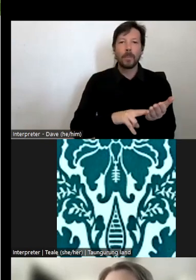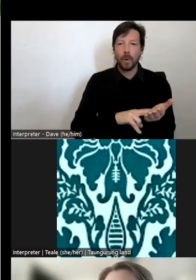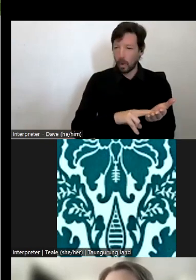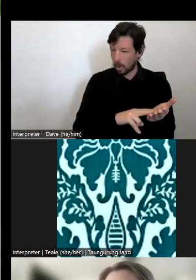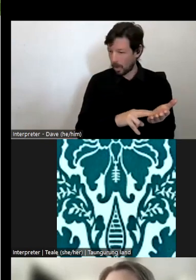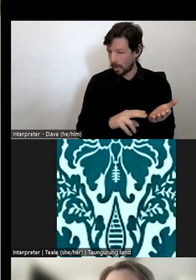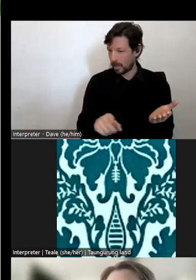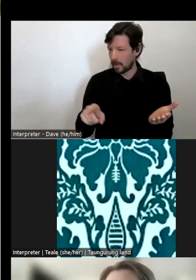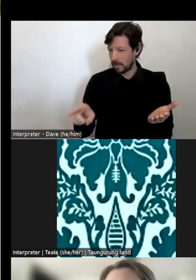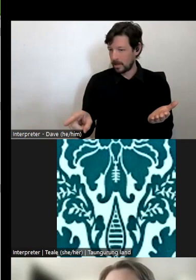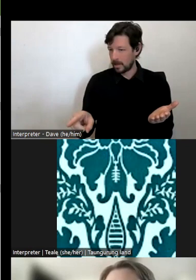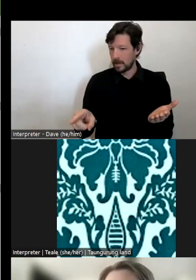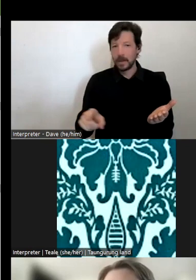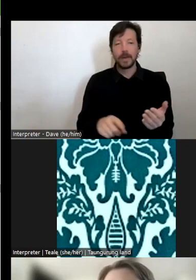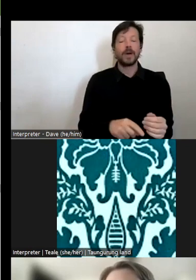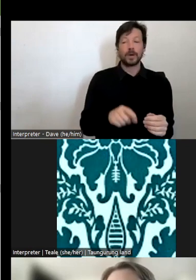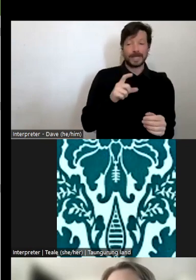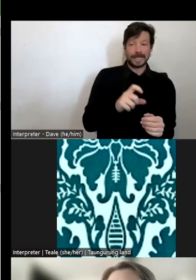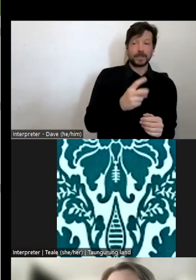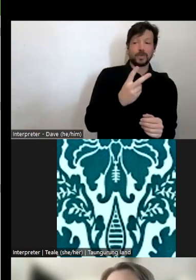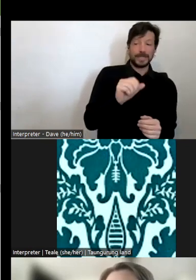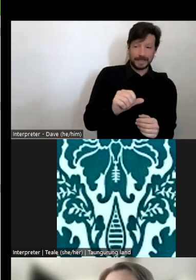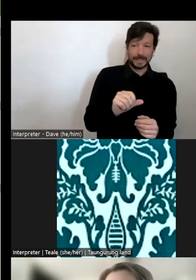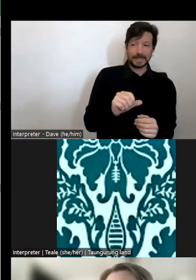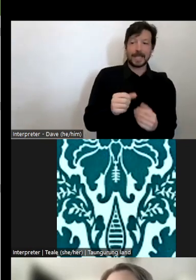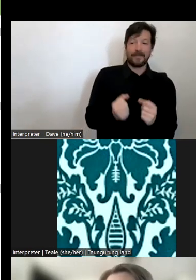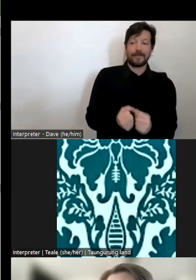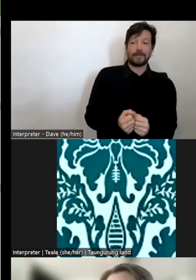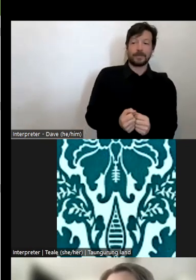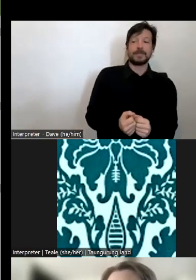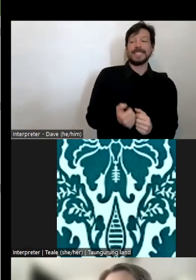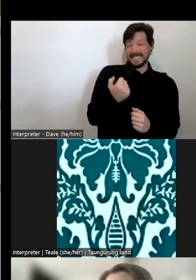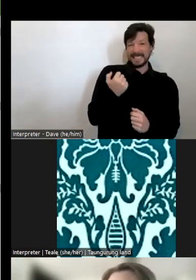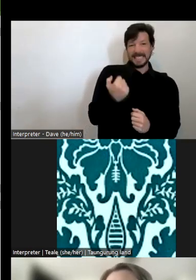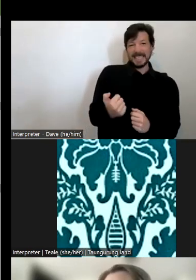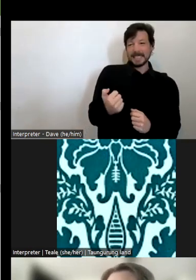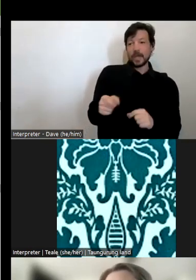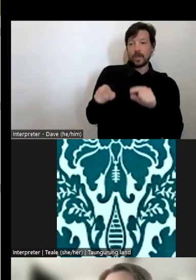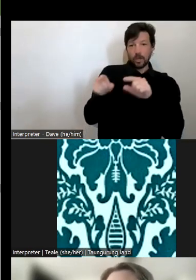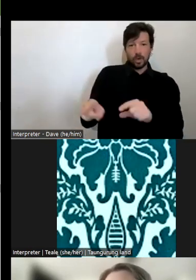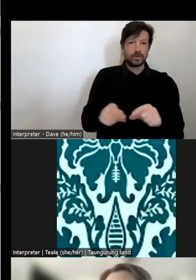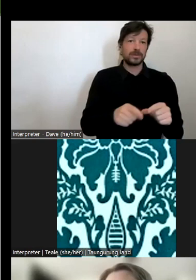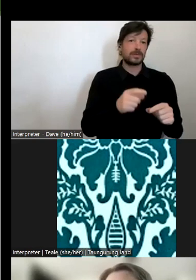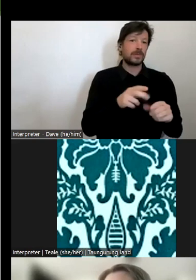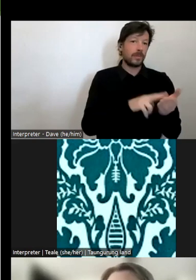you get six of those, and they make up this channel. And that's how the cells communicate next to each other